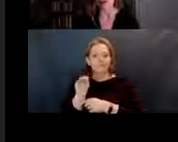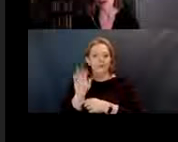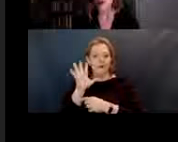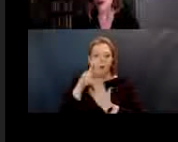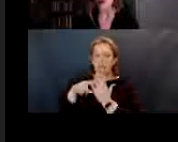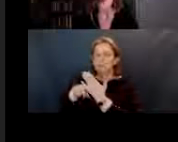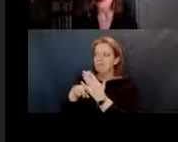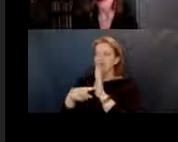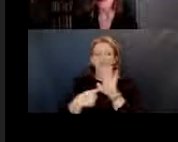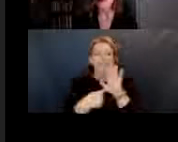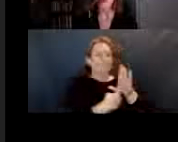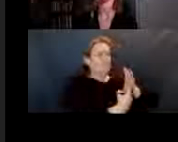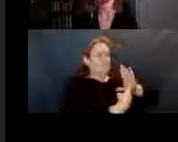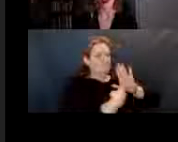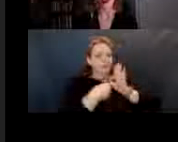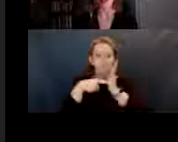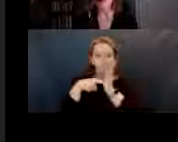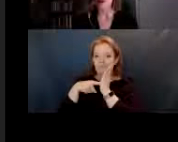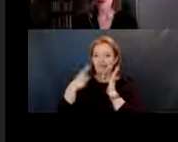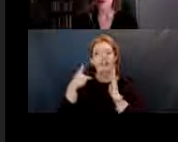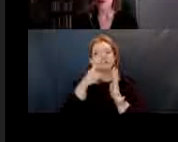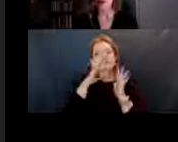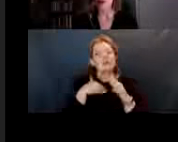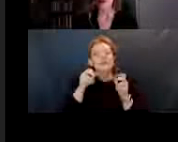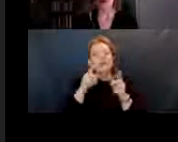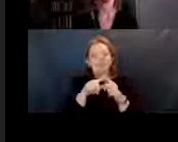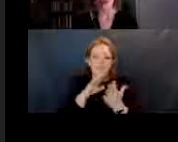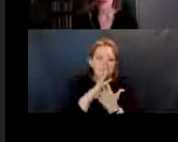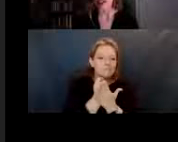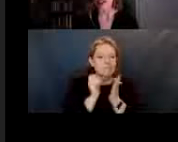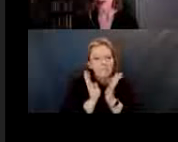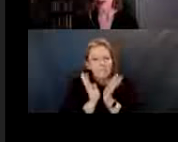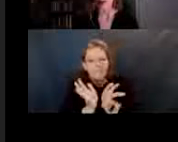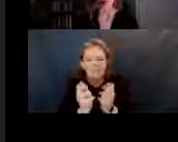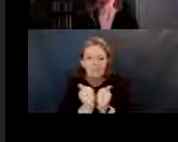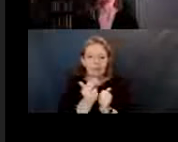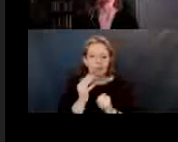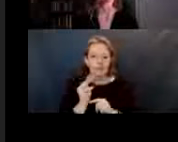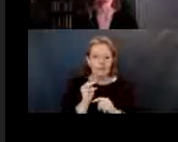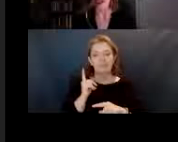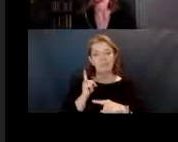conversation in a small group setting, and then we will also have a final presentation from him at the end of his stay.